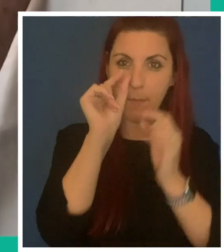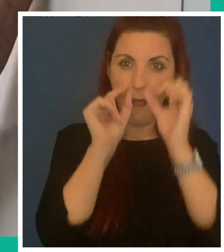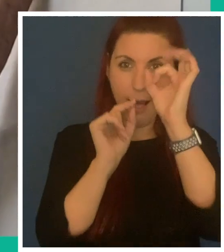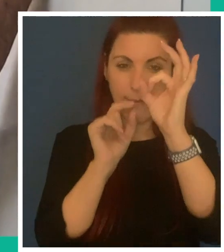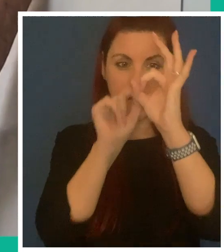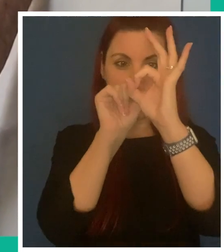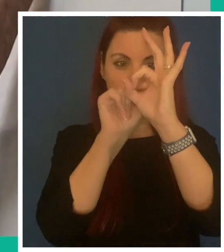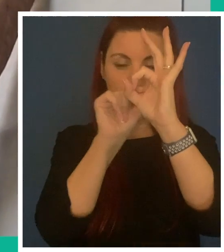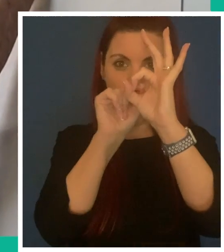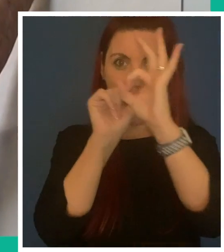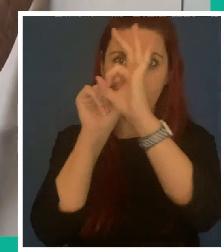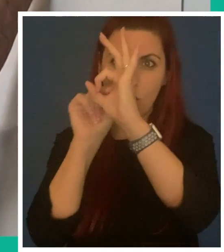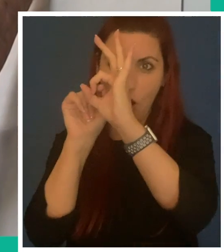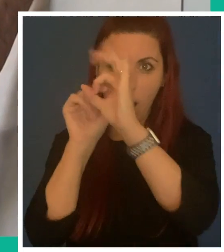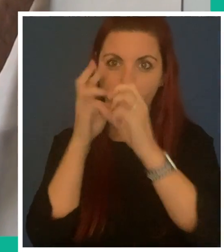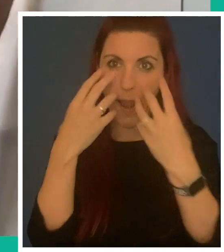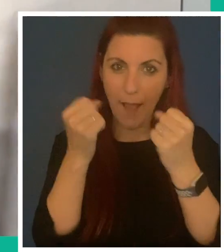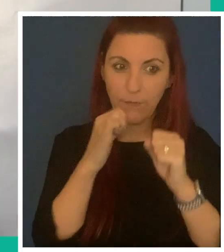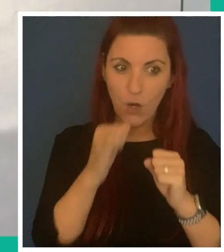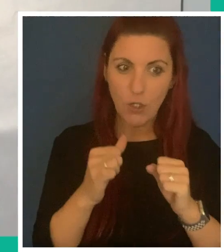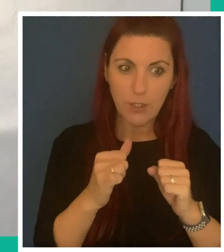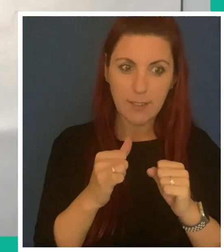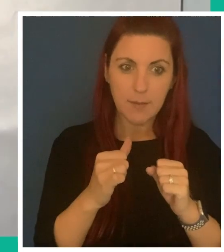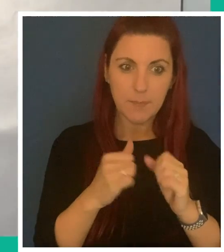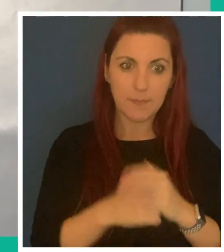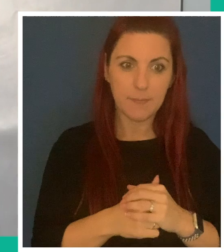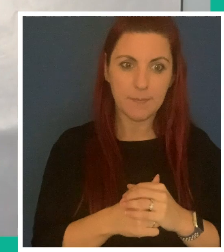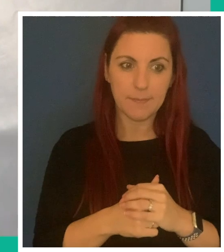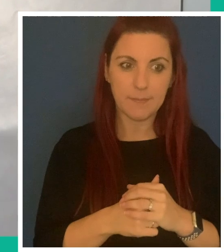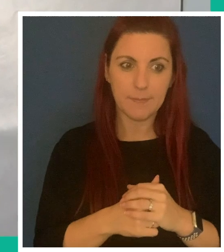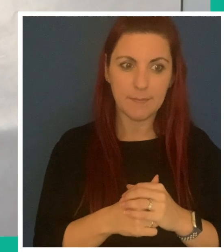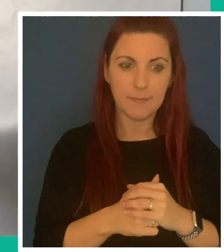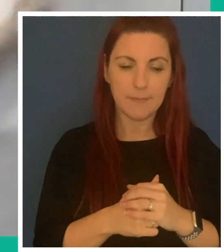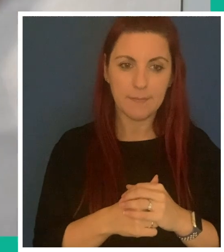In there, not too tiny because she has big pretty eyes, we'll make them quite big.